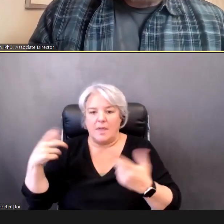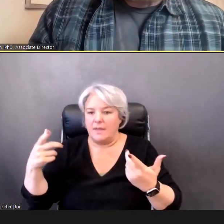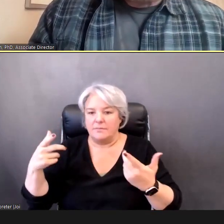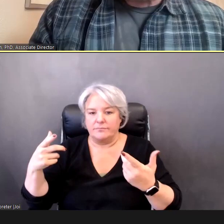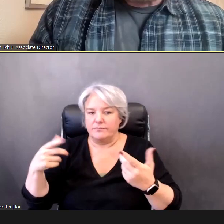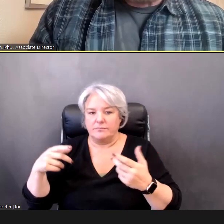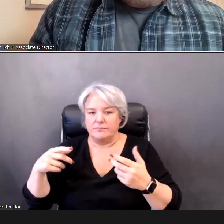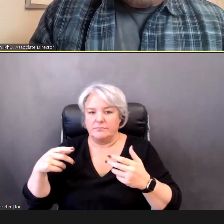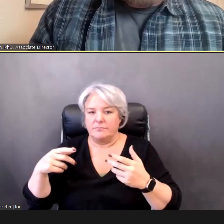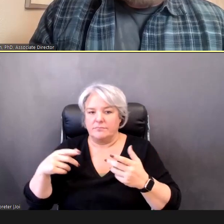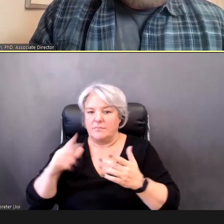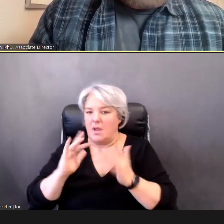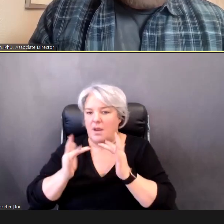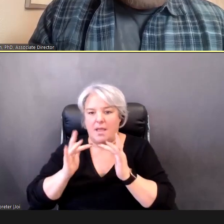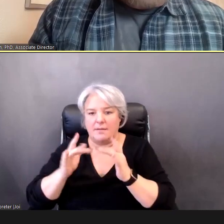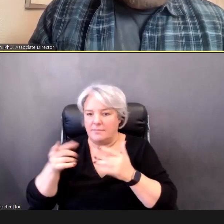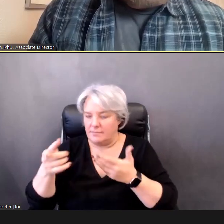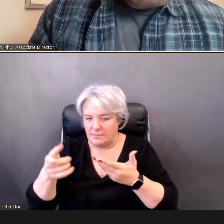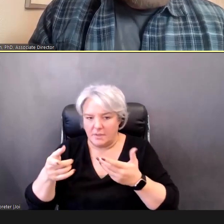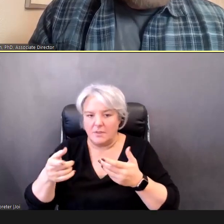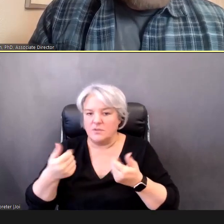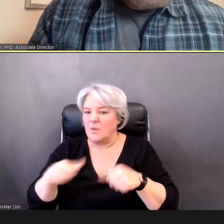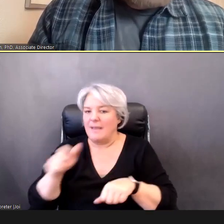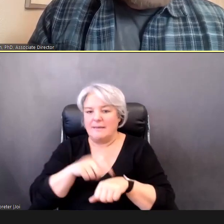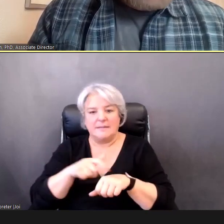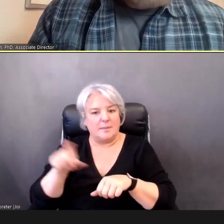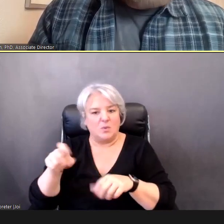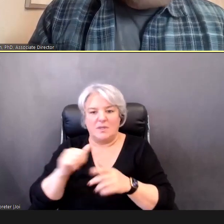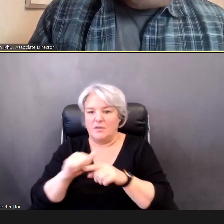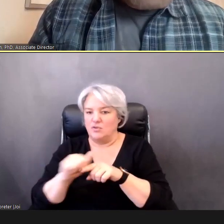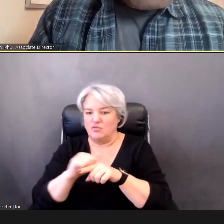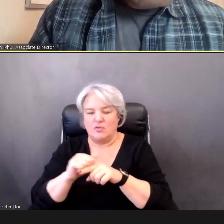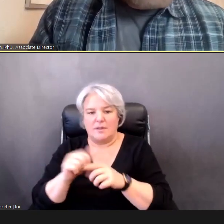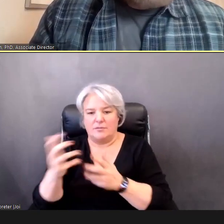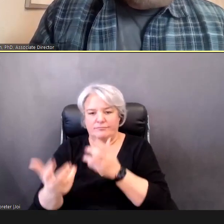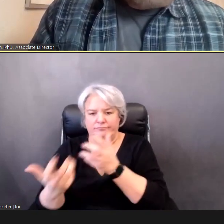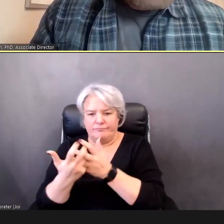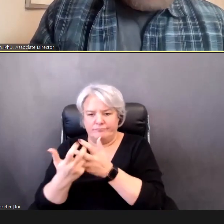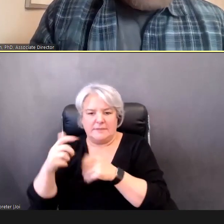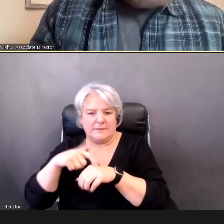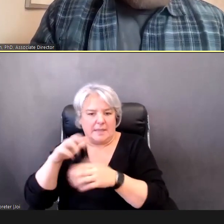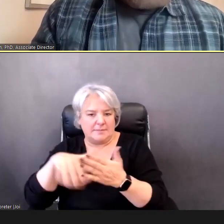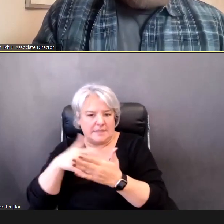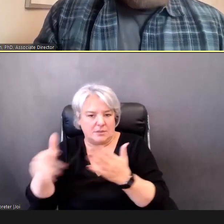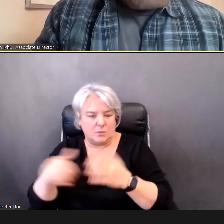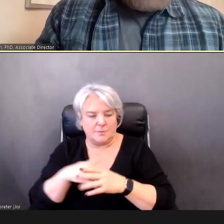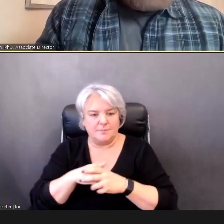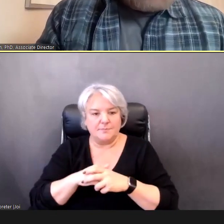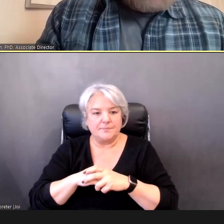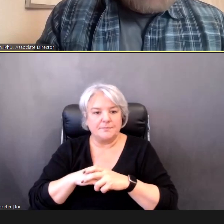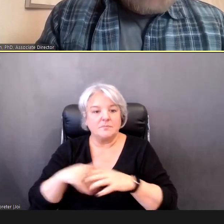you need the training uh so it's